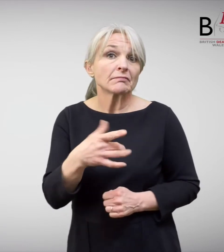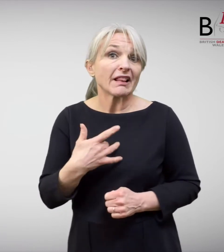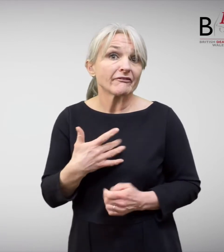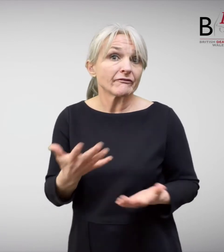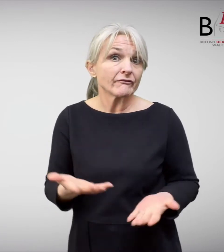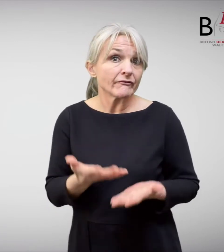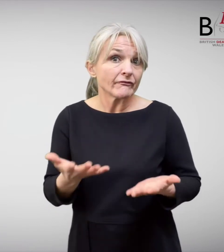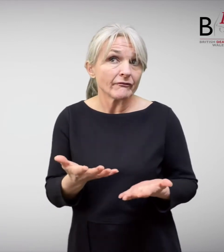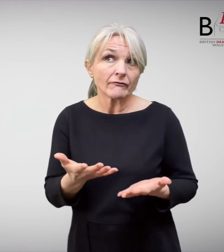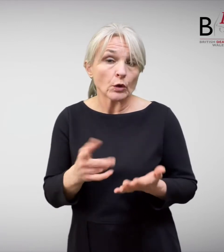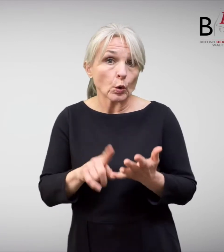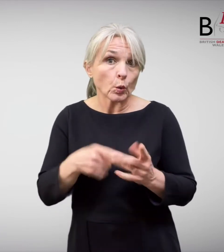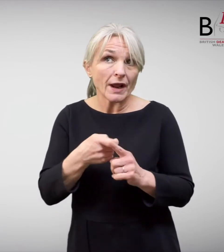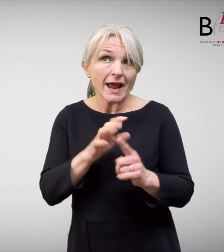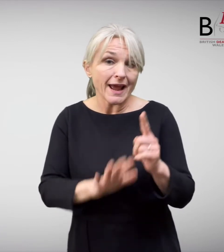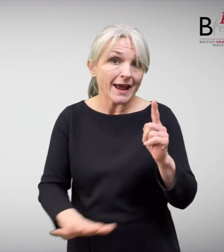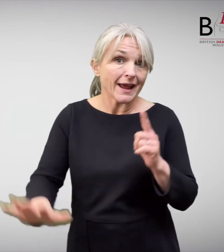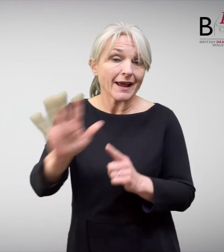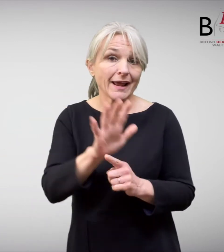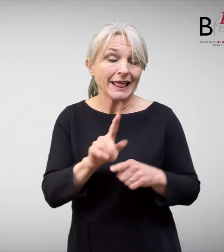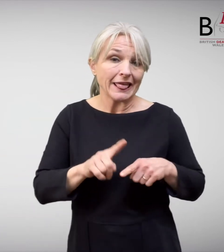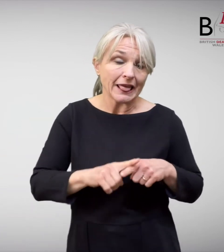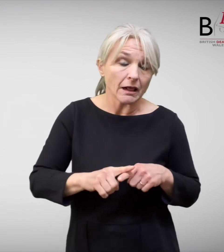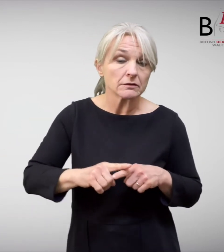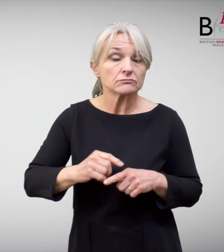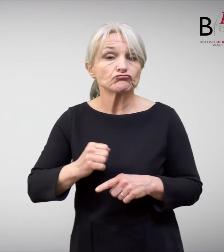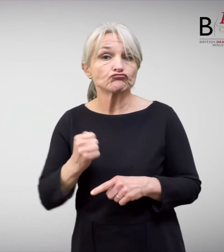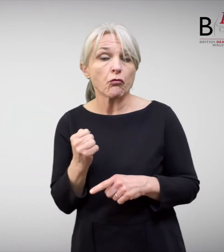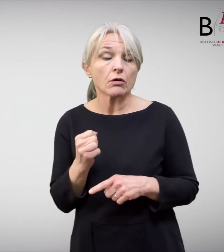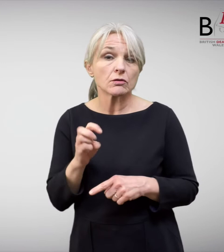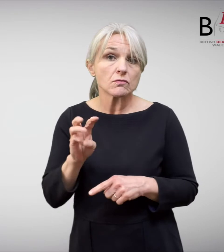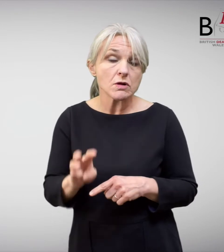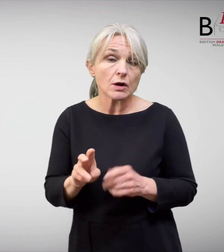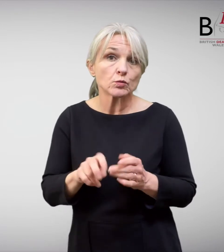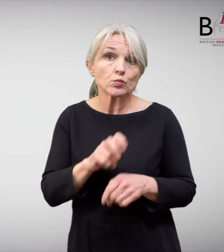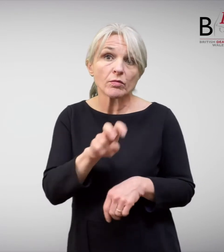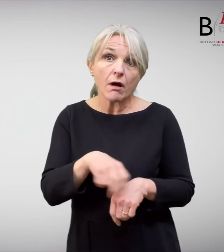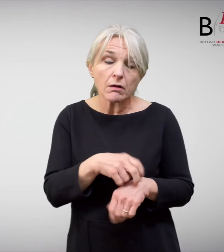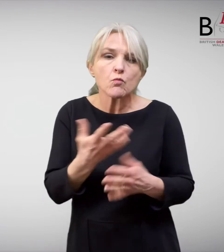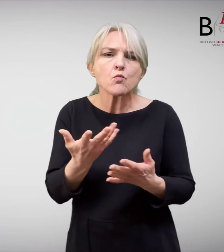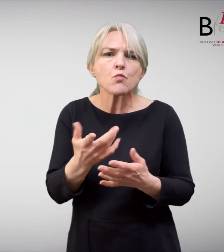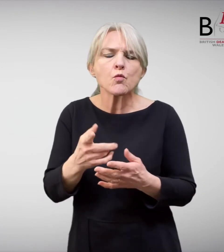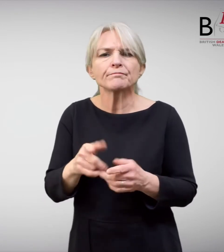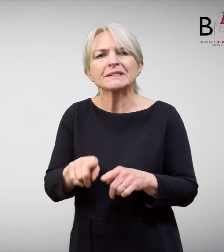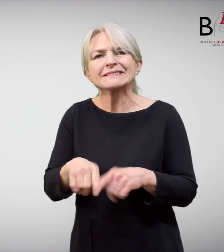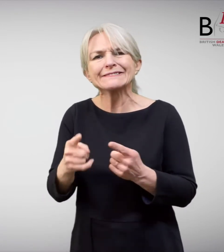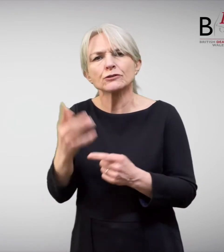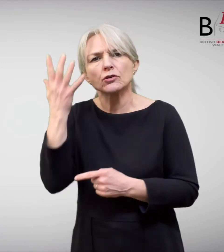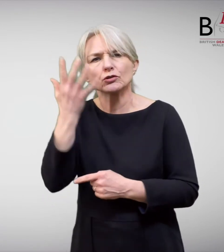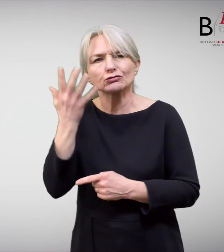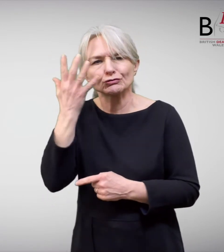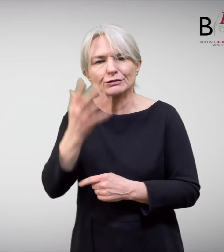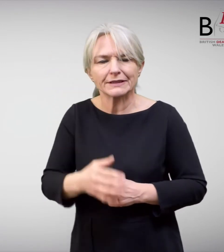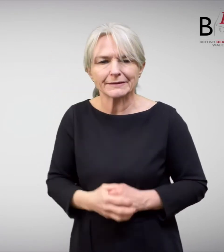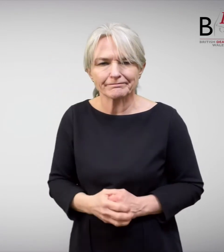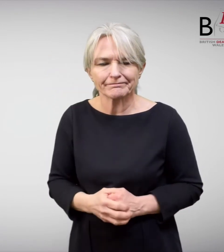Which part of the UK do you live in, England, Scotland, Wales or Northern Ireland, or do you live in another country?